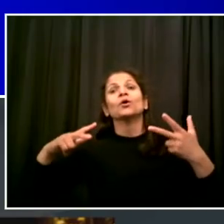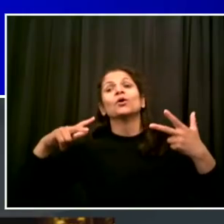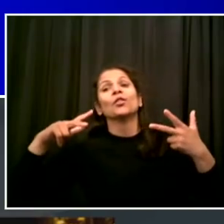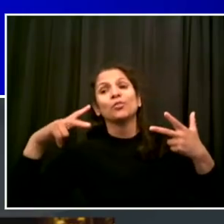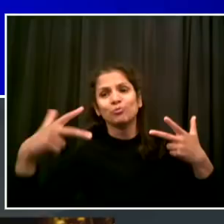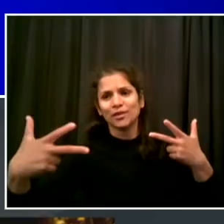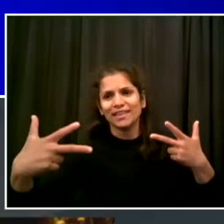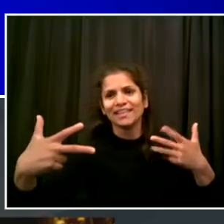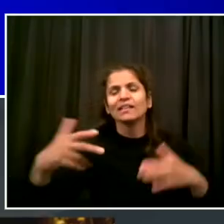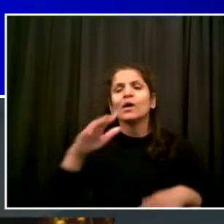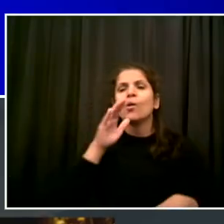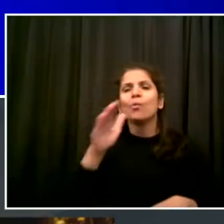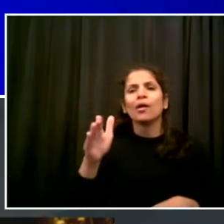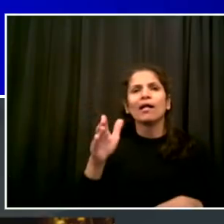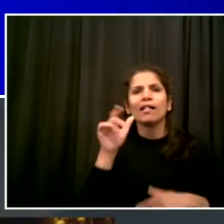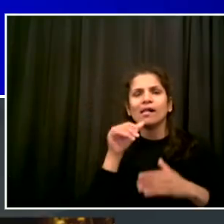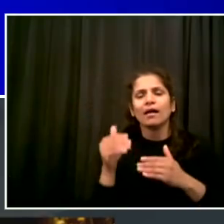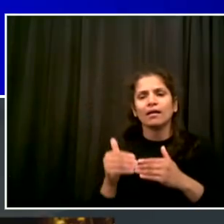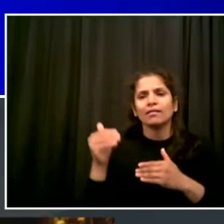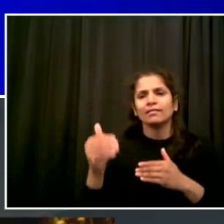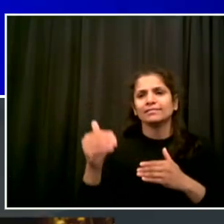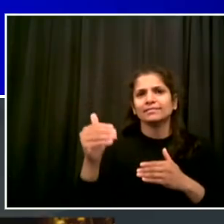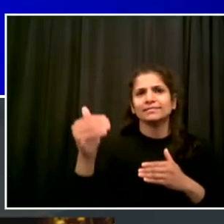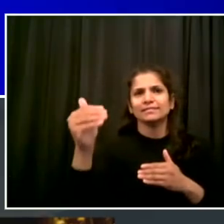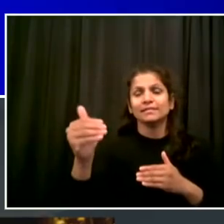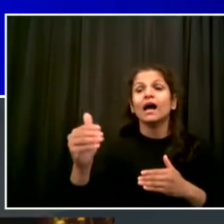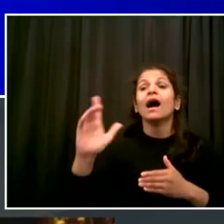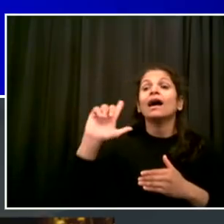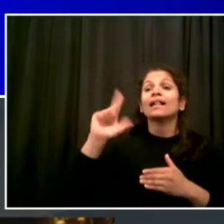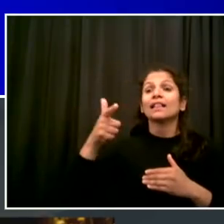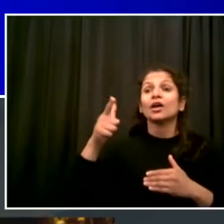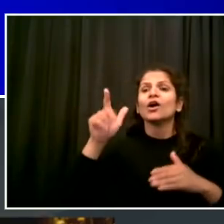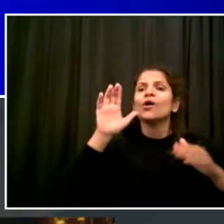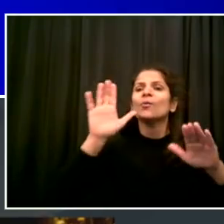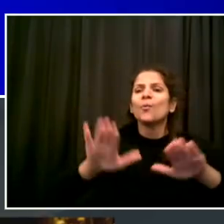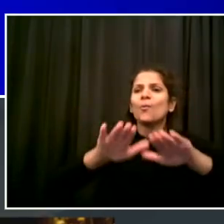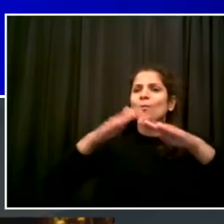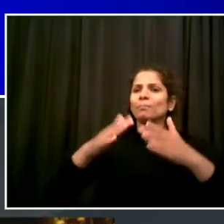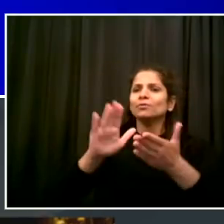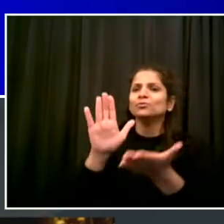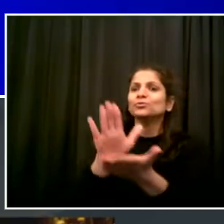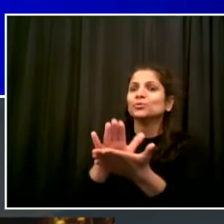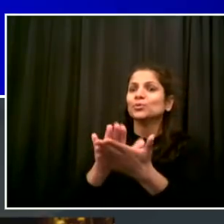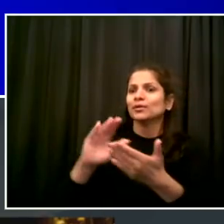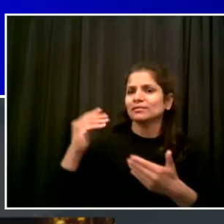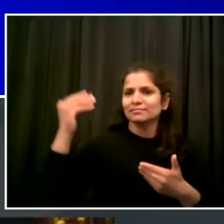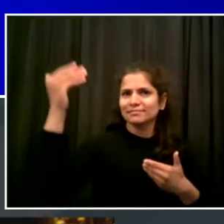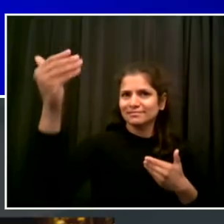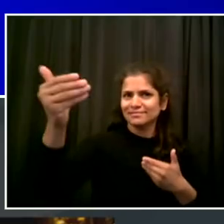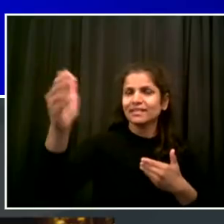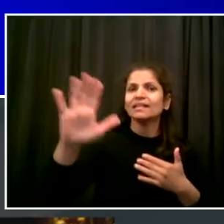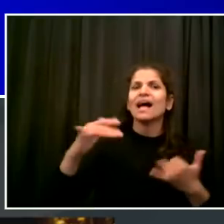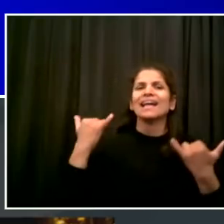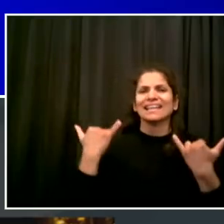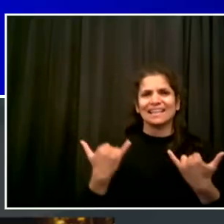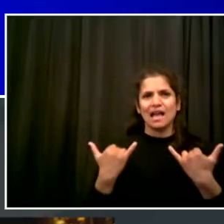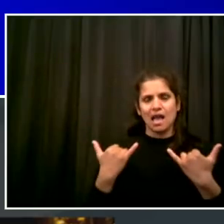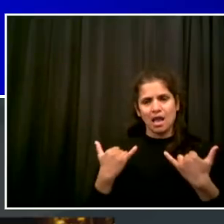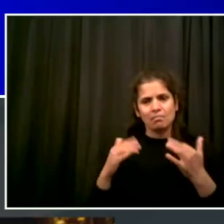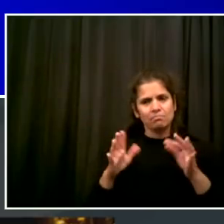PHASE 1. ONE OF THE MAIN CONCERNS IS WHAT